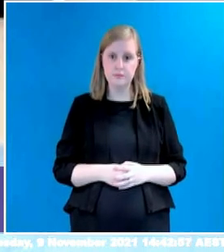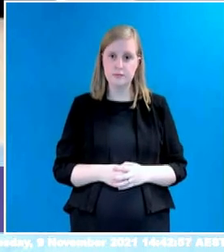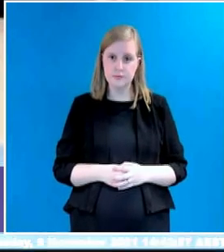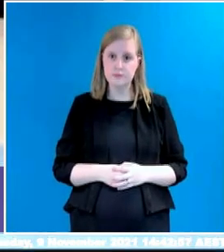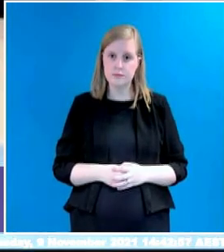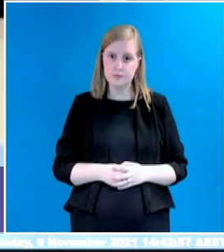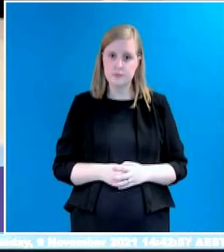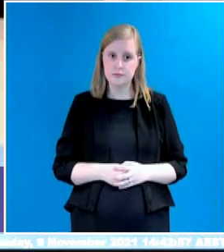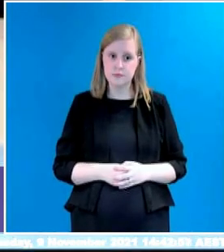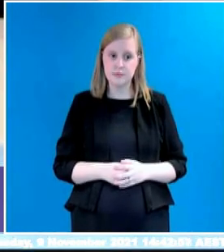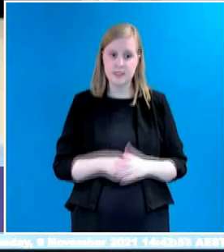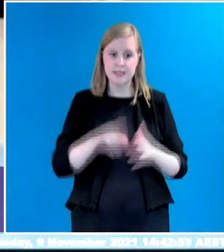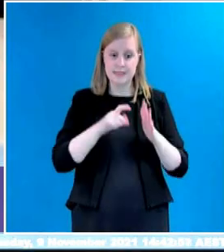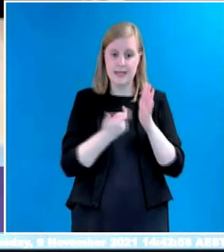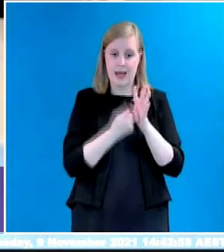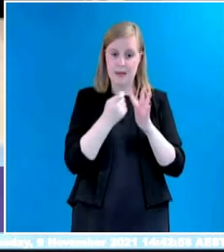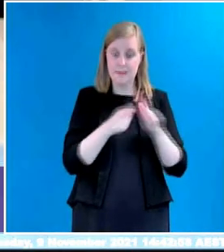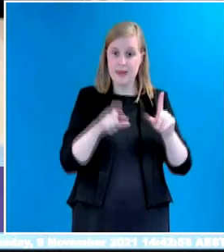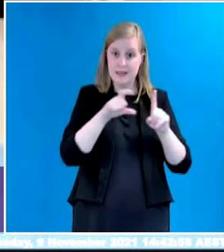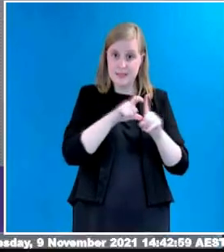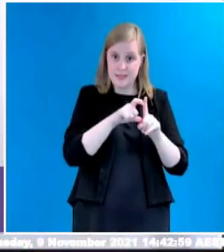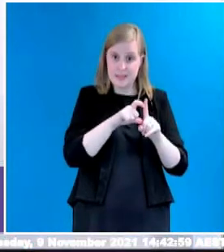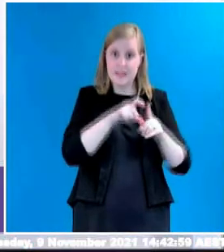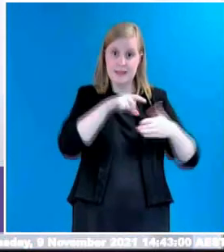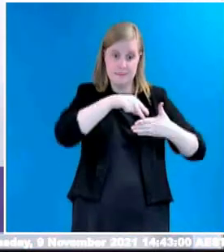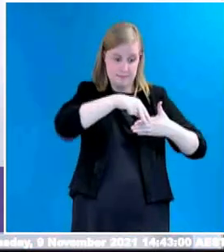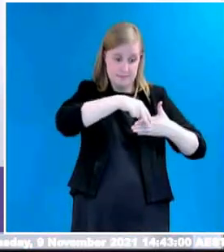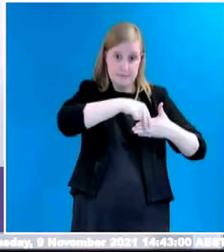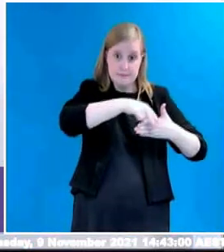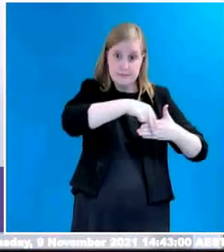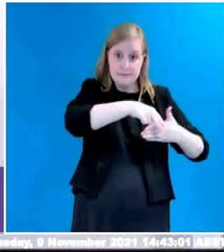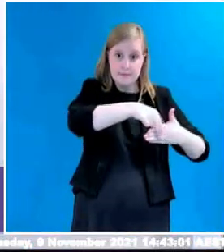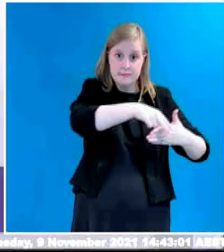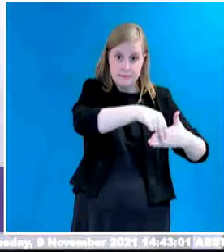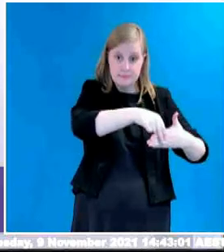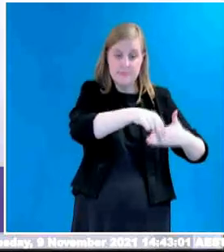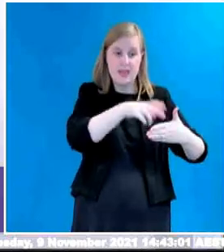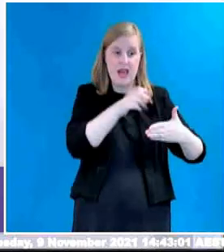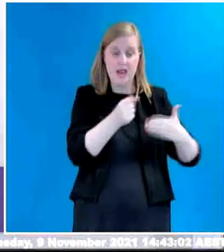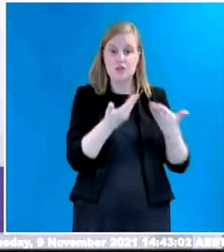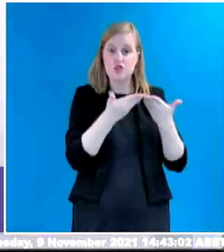they rise above the actual right described, perhaps often in general